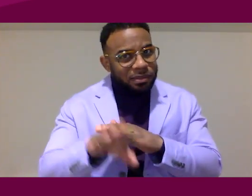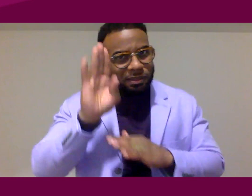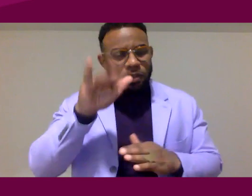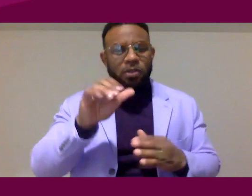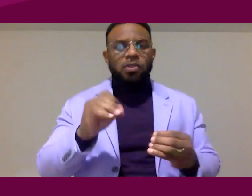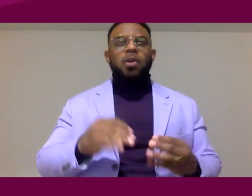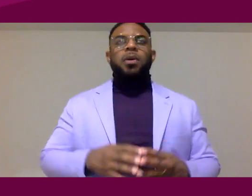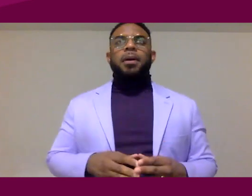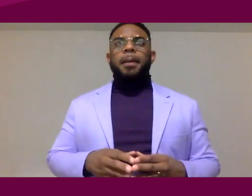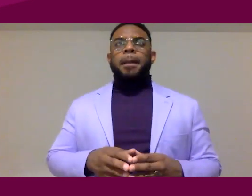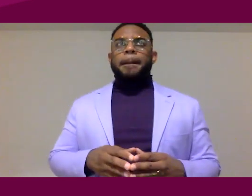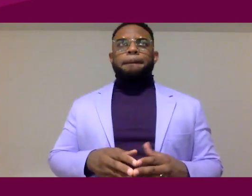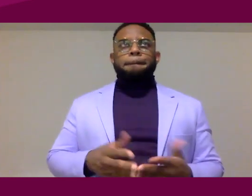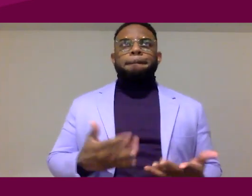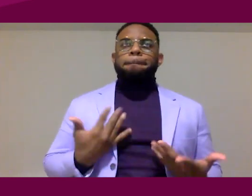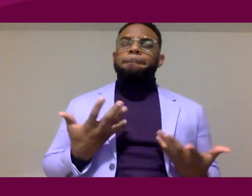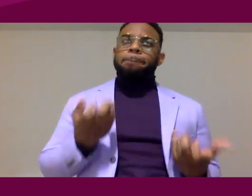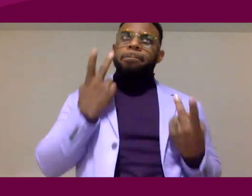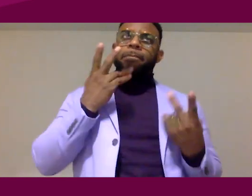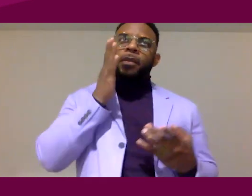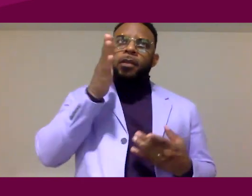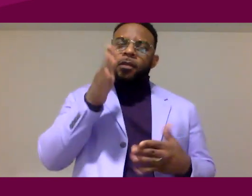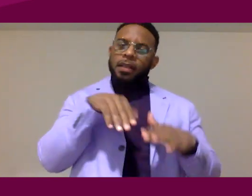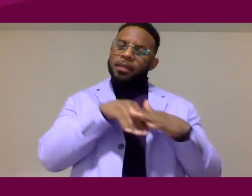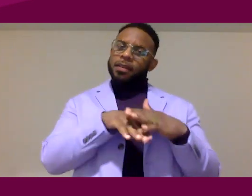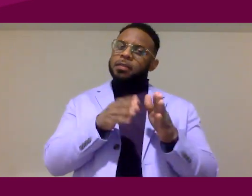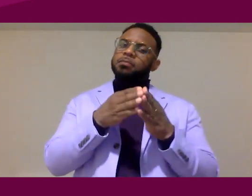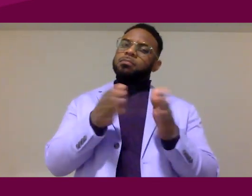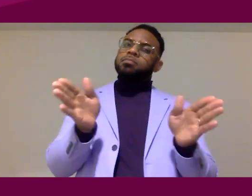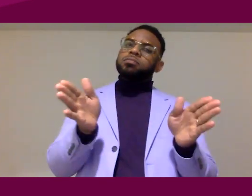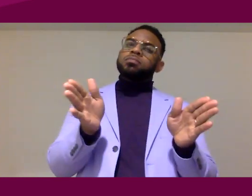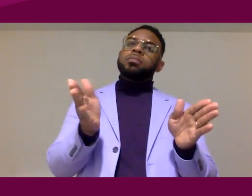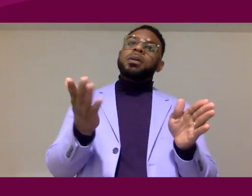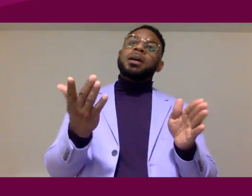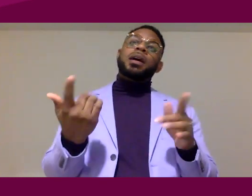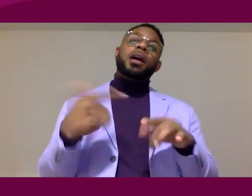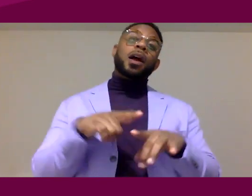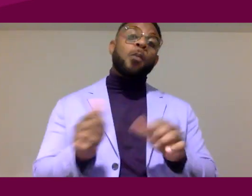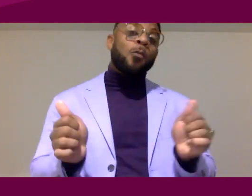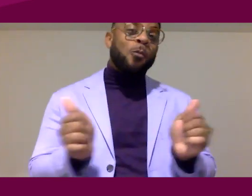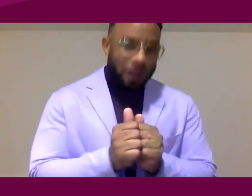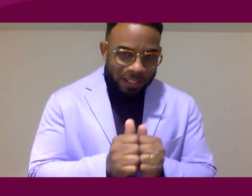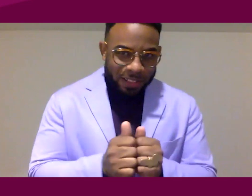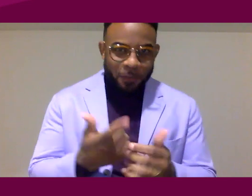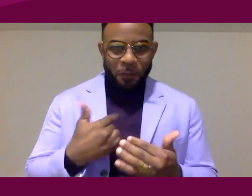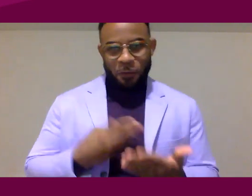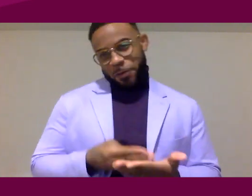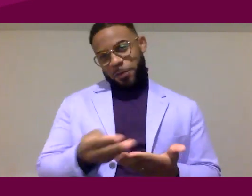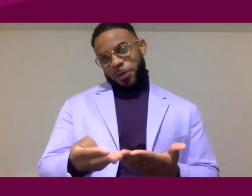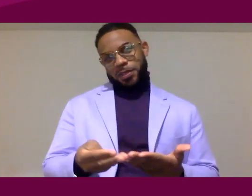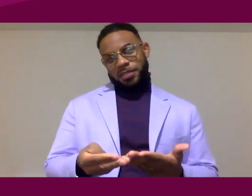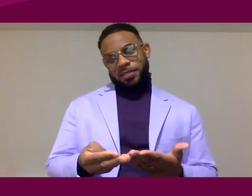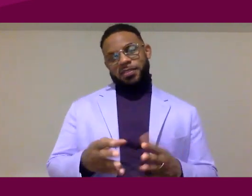And so I want to see the future accessibility come with what we purchase.